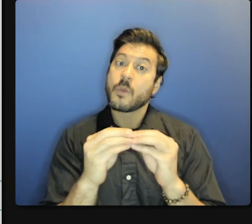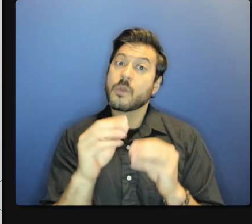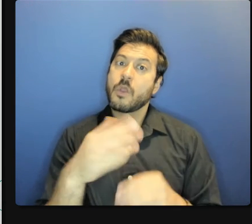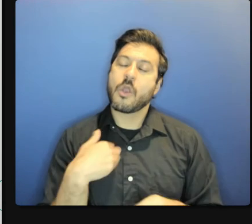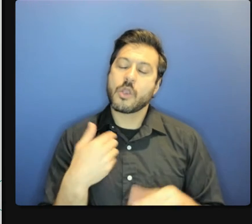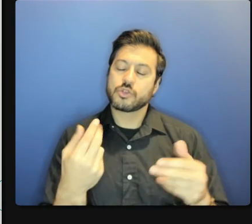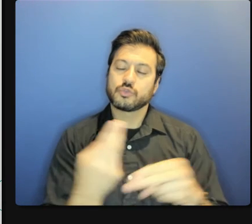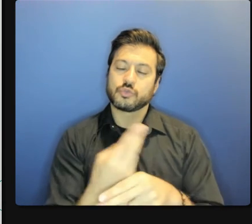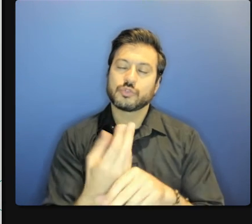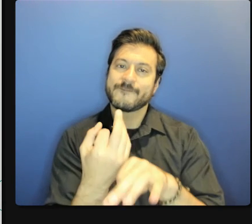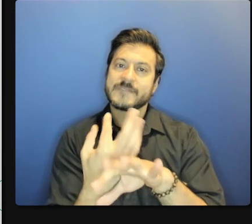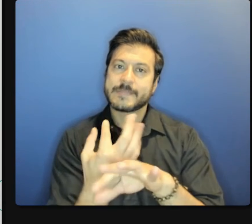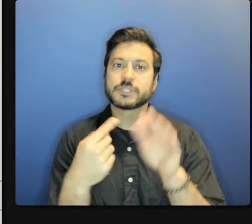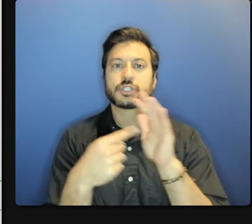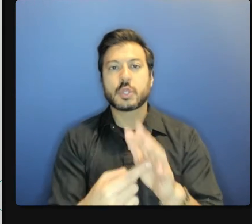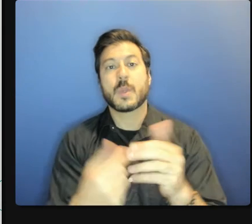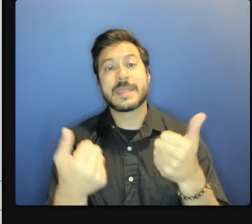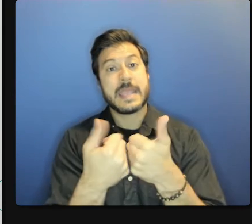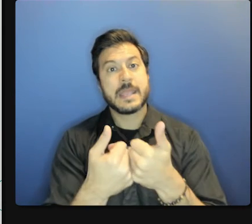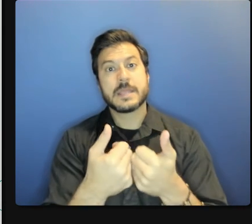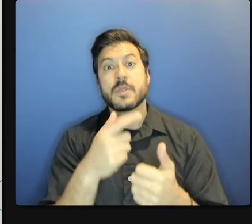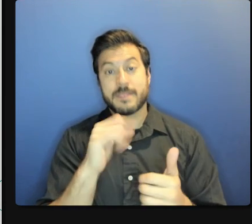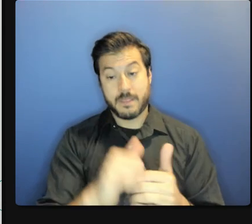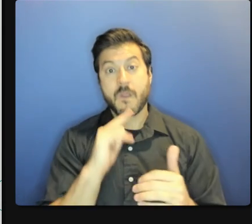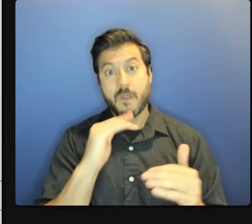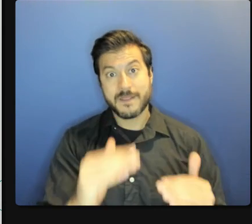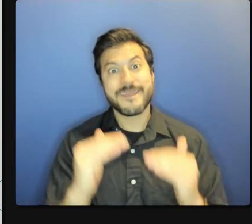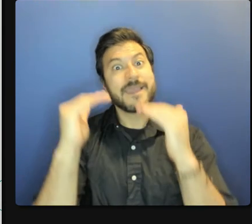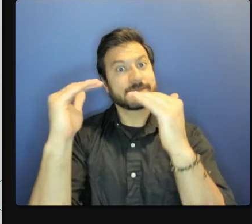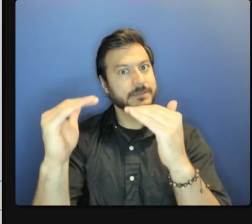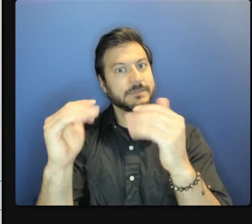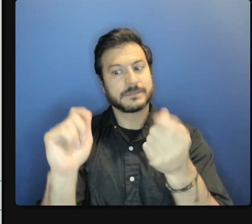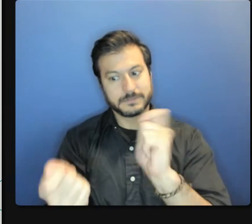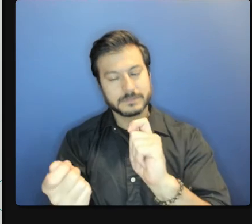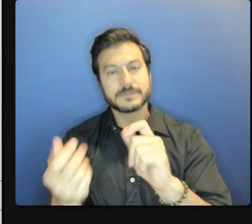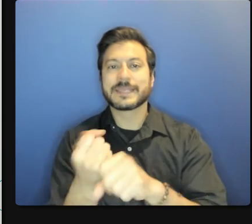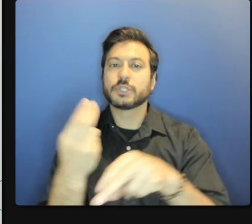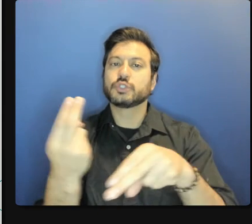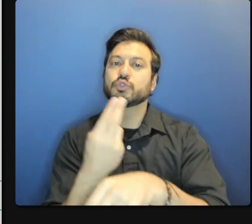Furthermore, our user feedback shows that games that are enhanced, get user feedback